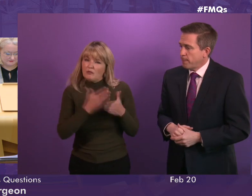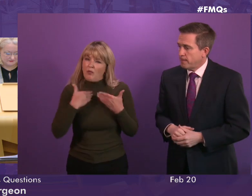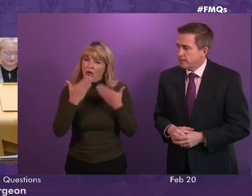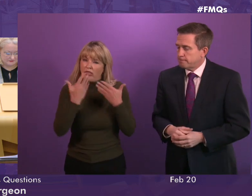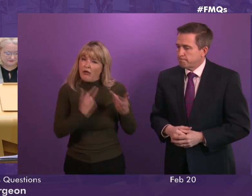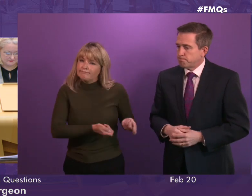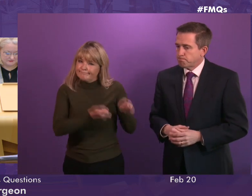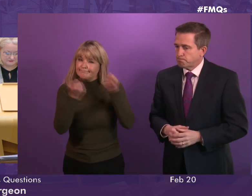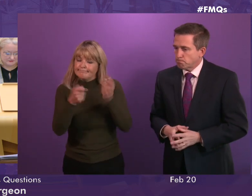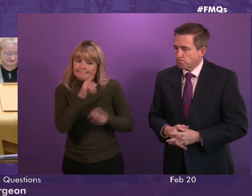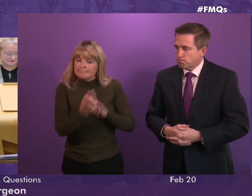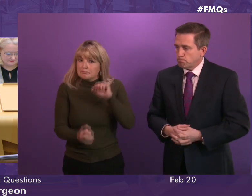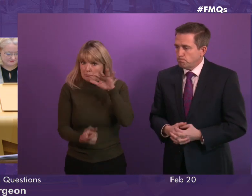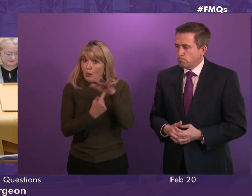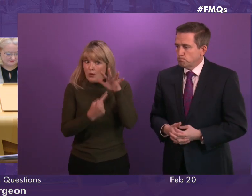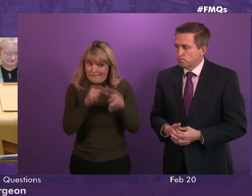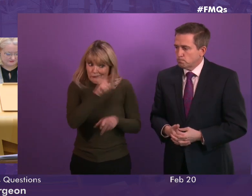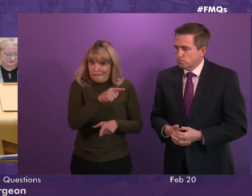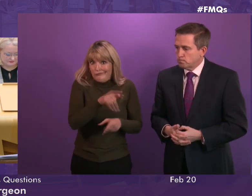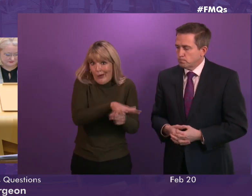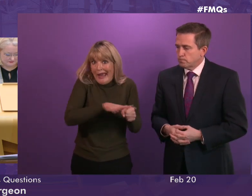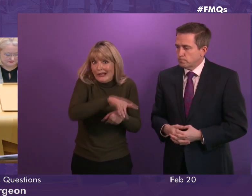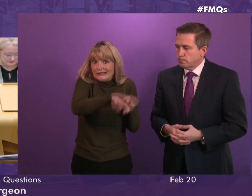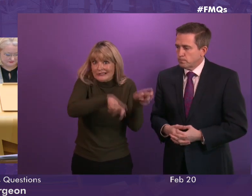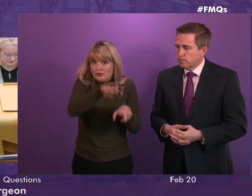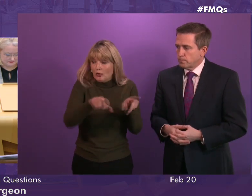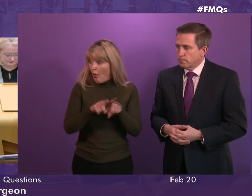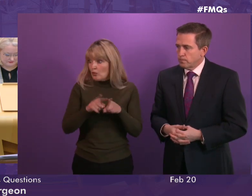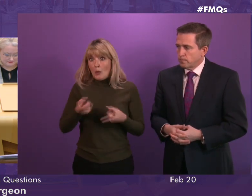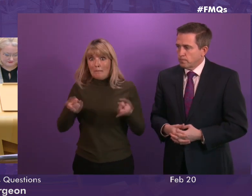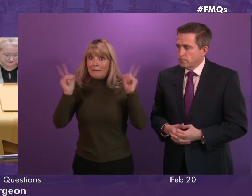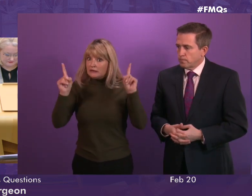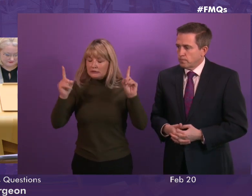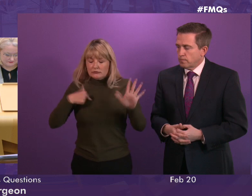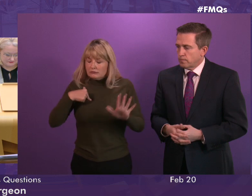an extremely important matter for her constituents. Ministers are in absolutely no doubt about